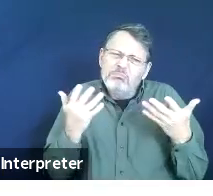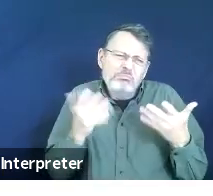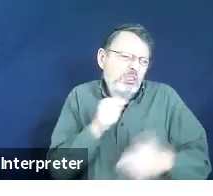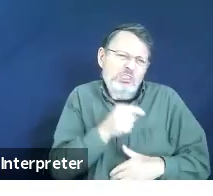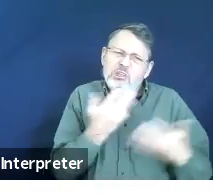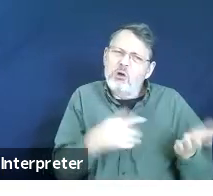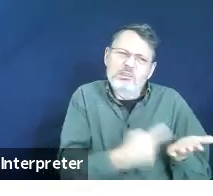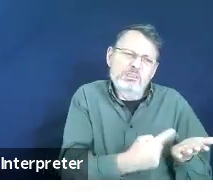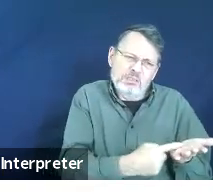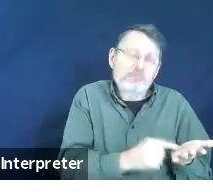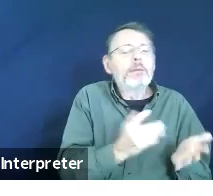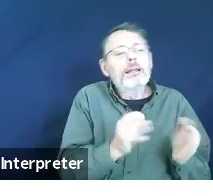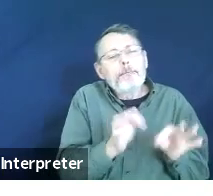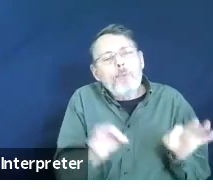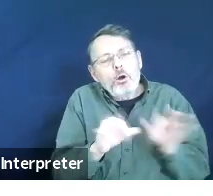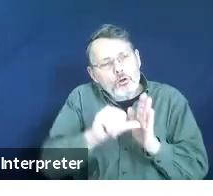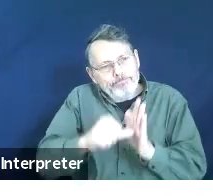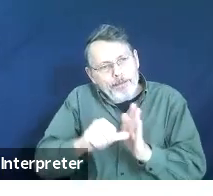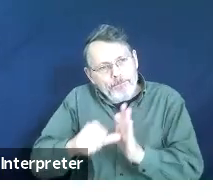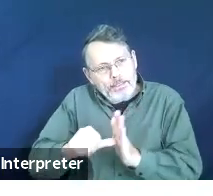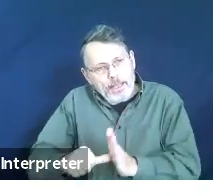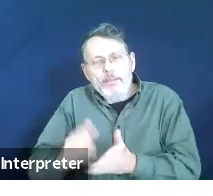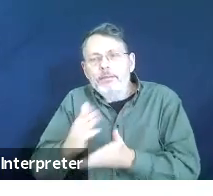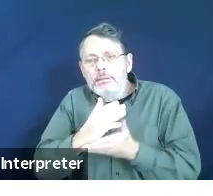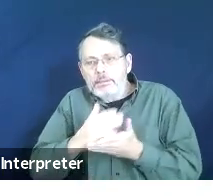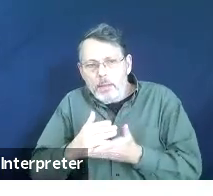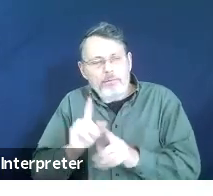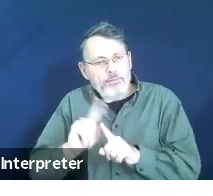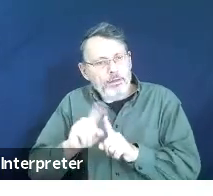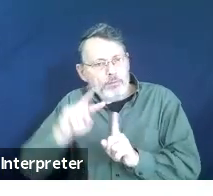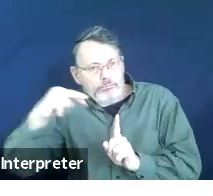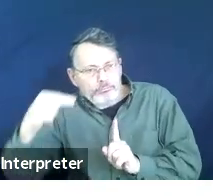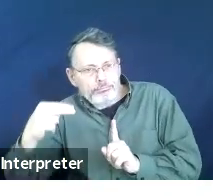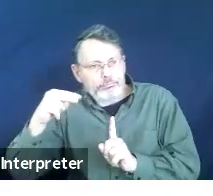but I think it's important to highlight some of the perspective from the Regional Disability